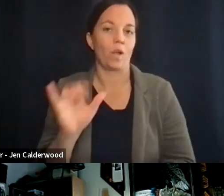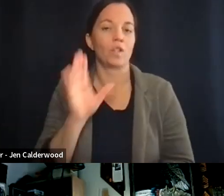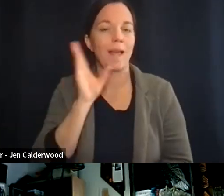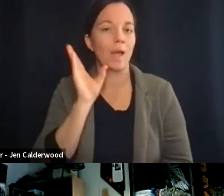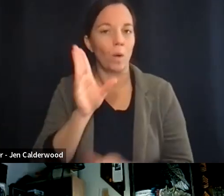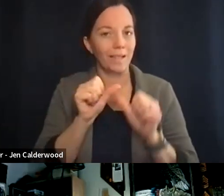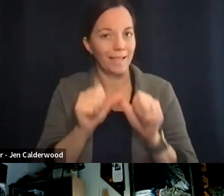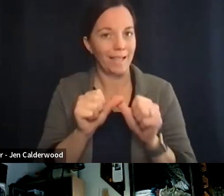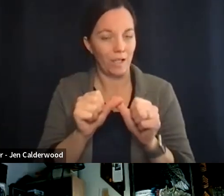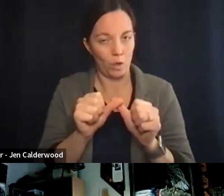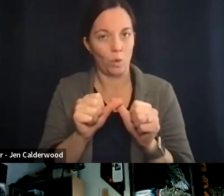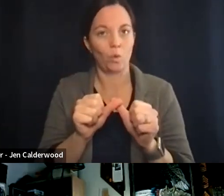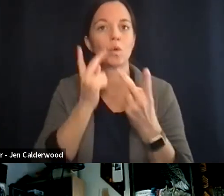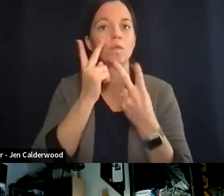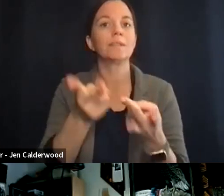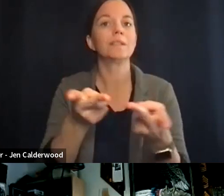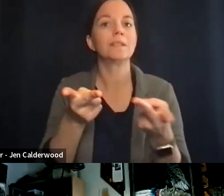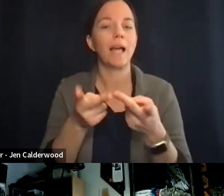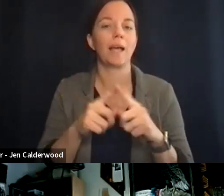So they will be continuing past the March 17th deadline to do the site visits we just I think today got notification that Idaho's coming up later on as well. So they're going to be. Keep keep doing. Some of these site visits.